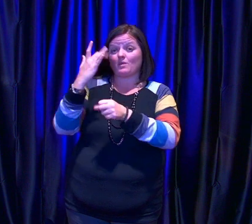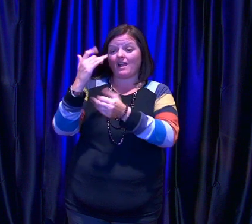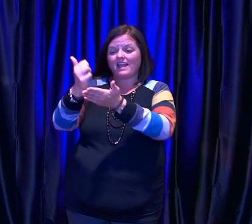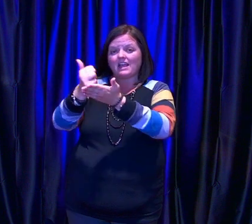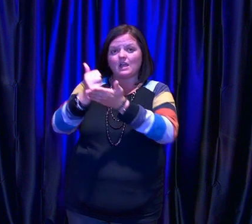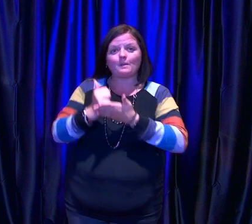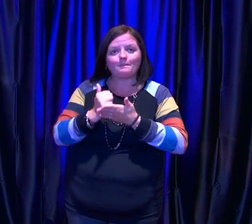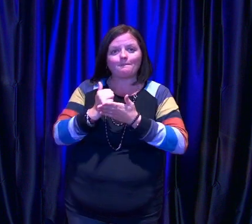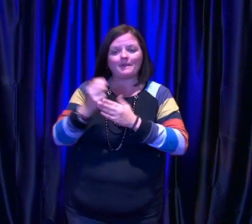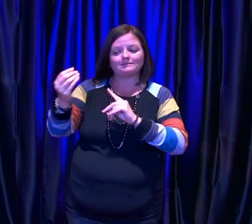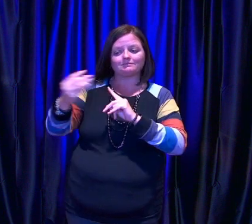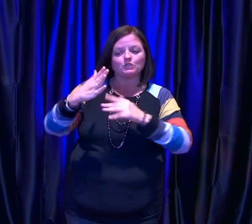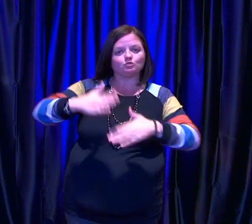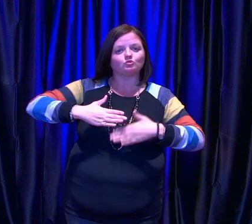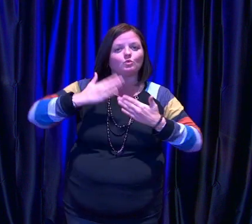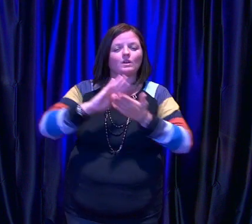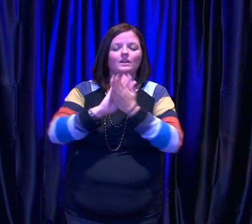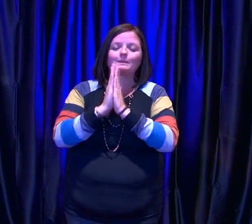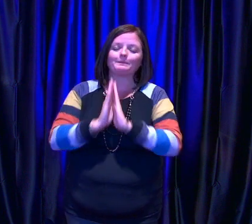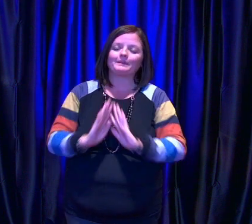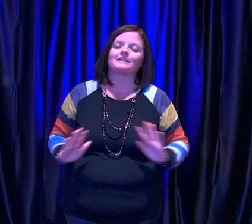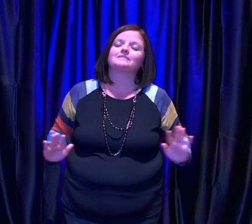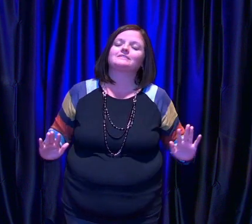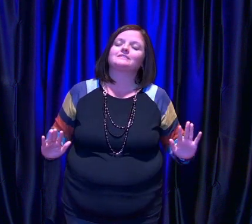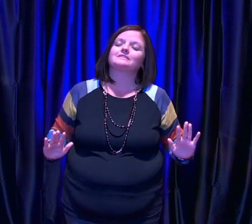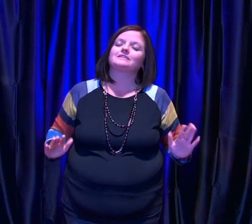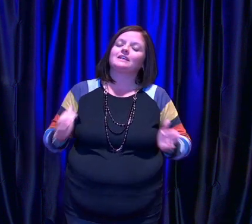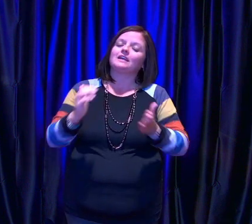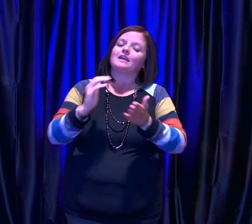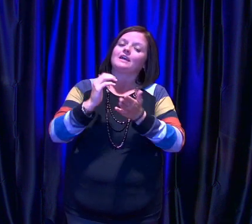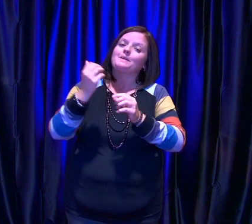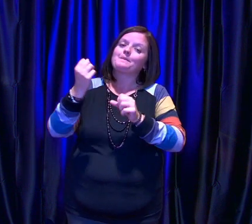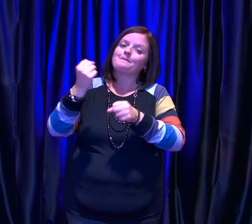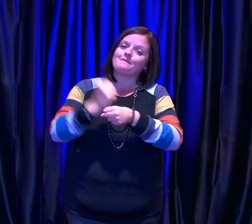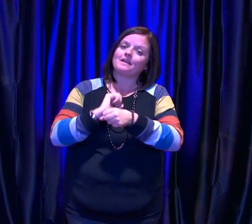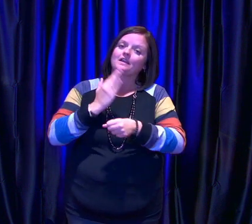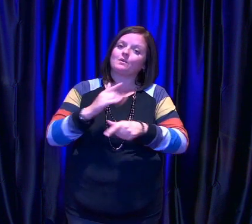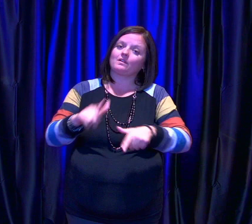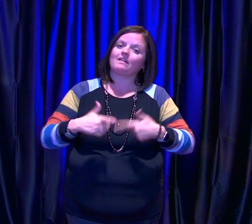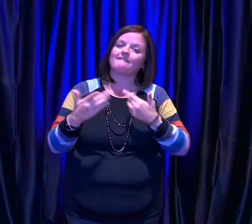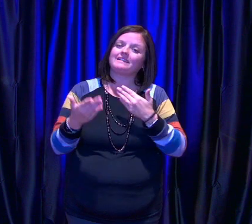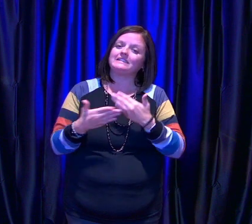in peace and make life easier let's go through these